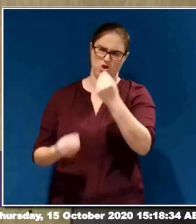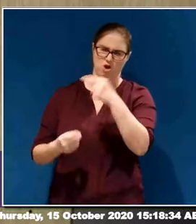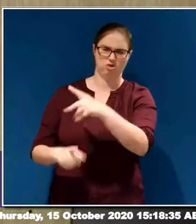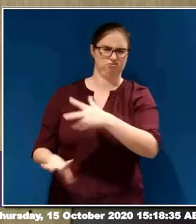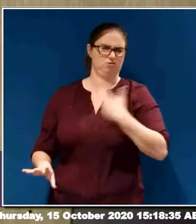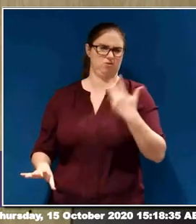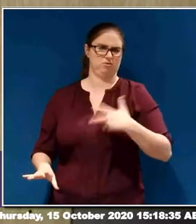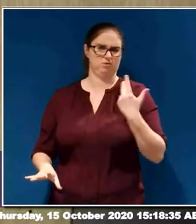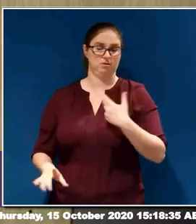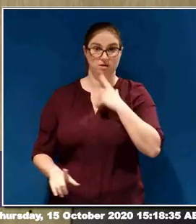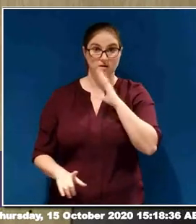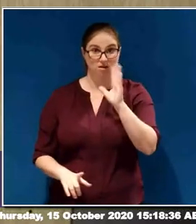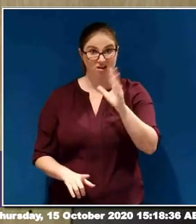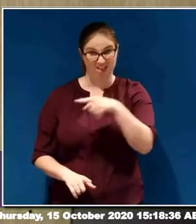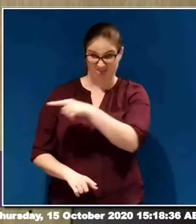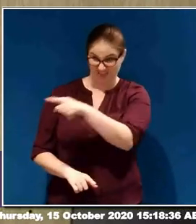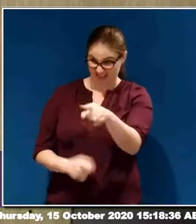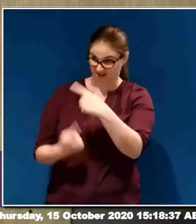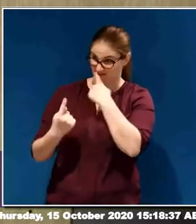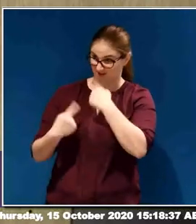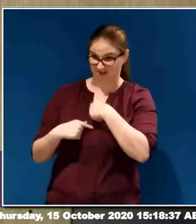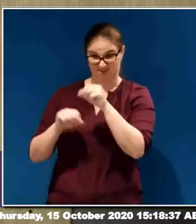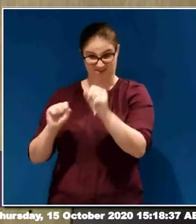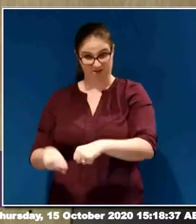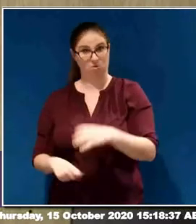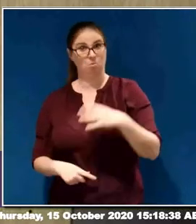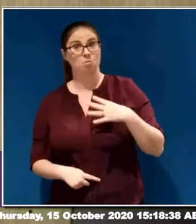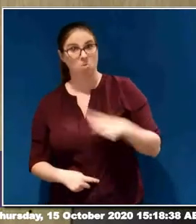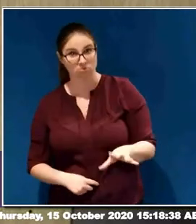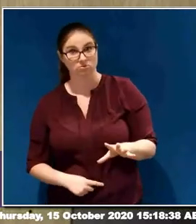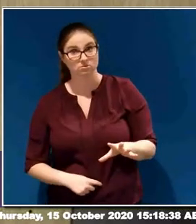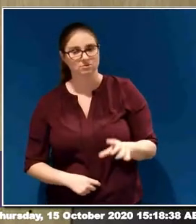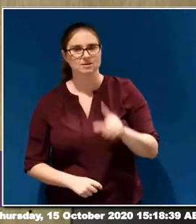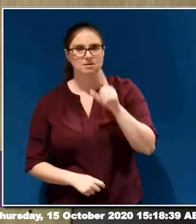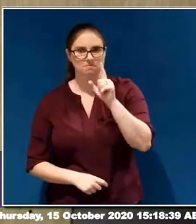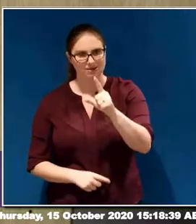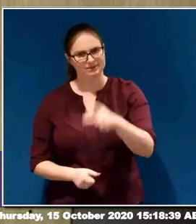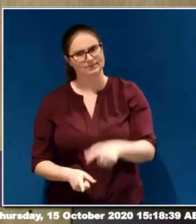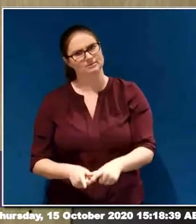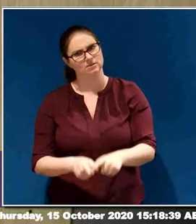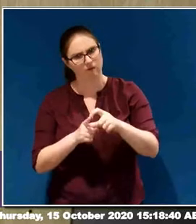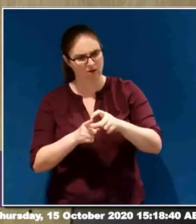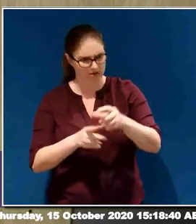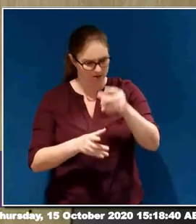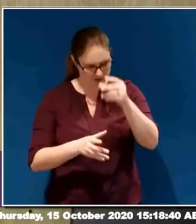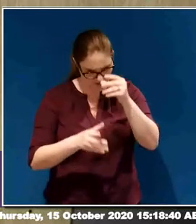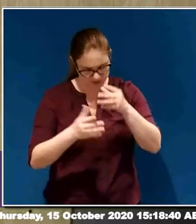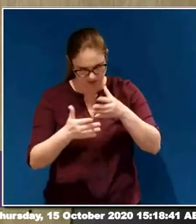But they find learning very difficult, and conflict happens when that isn't